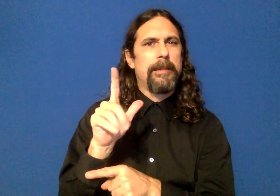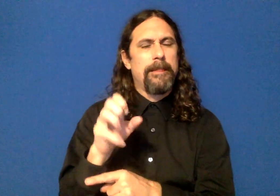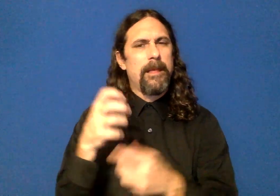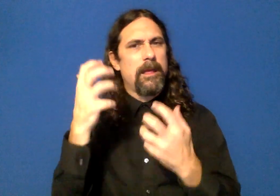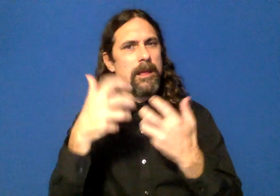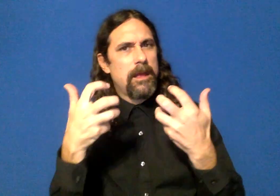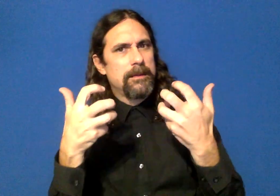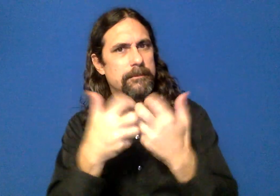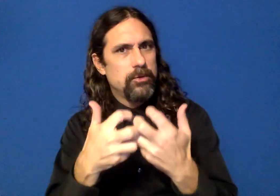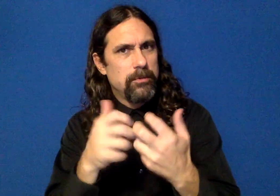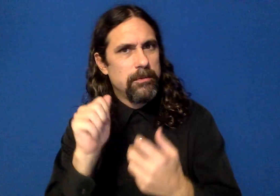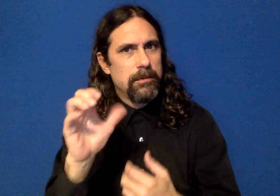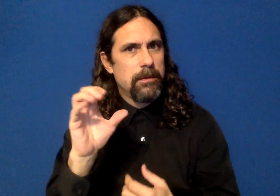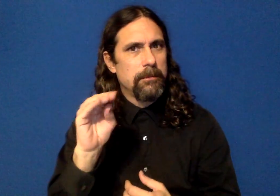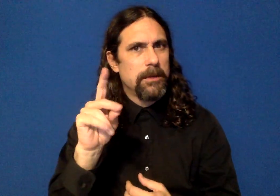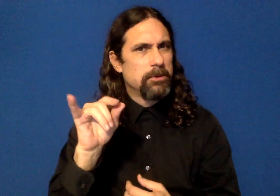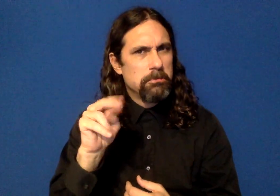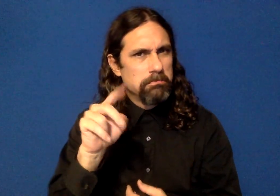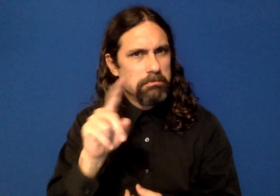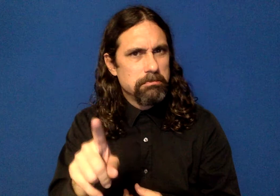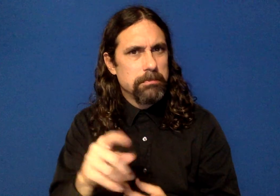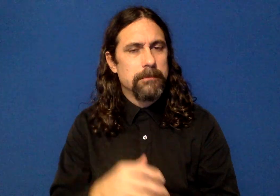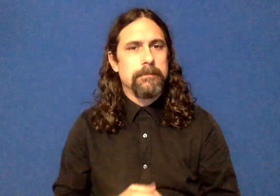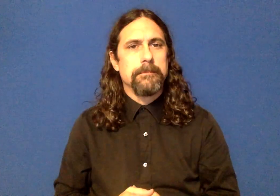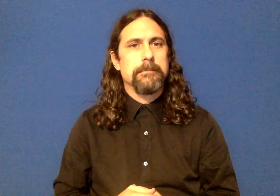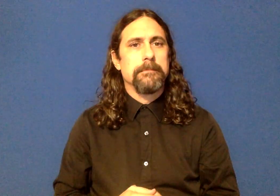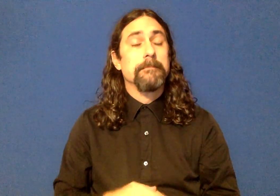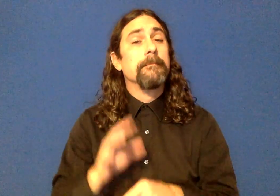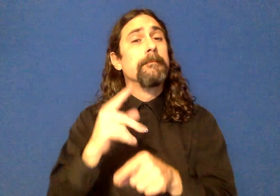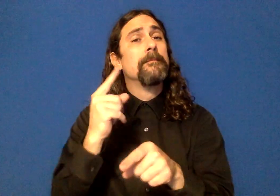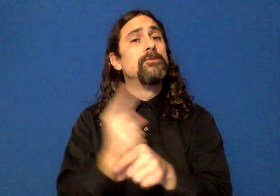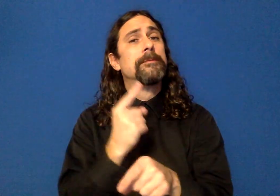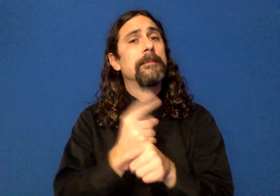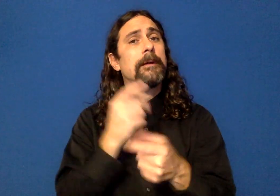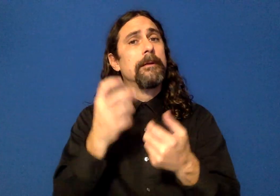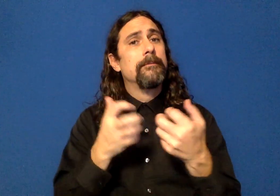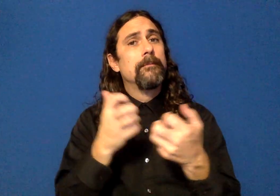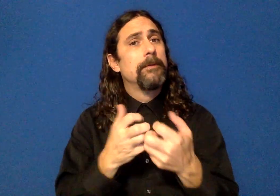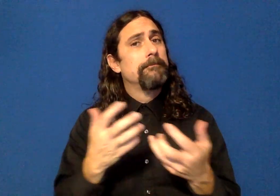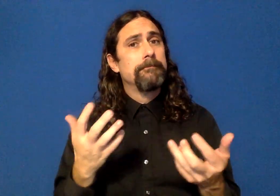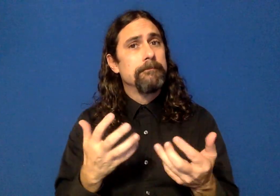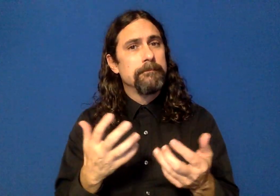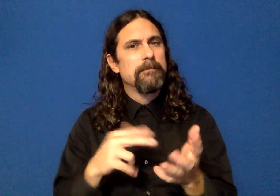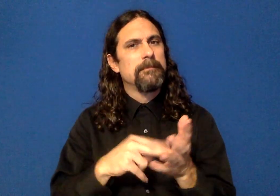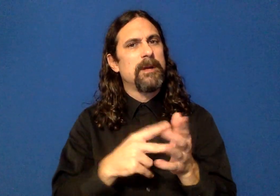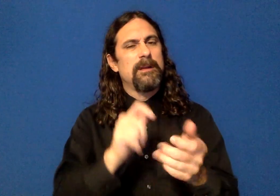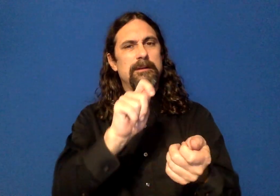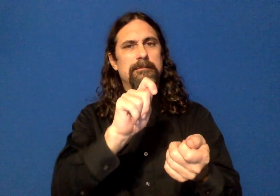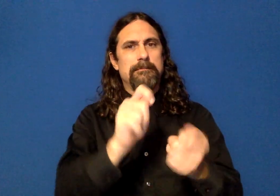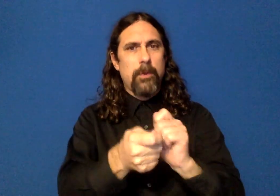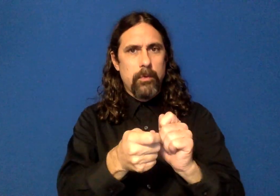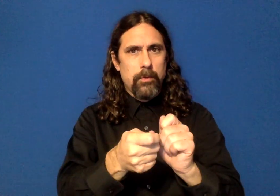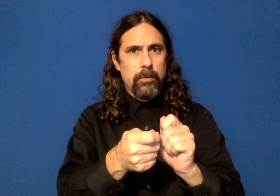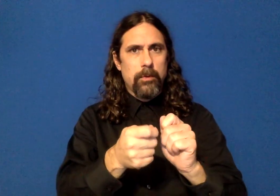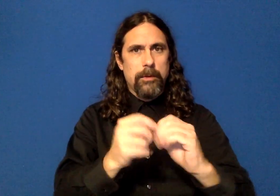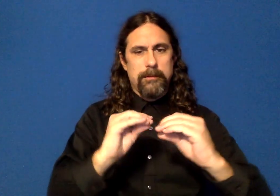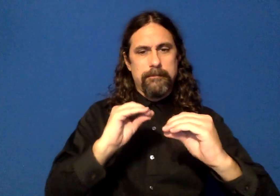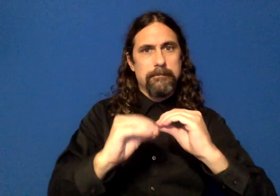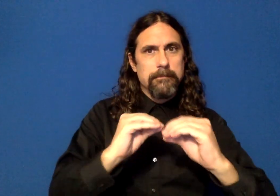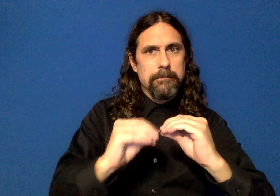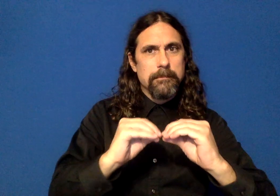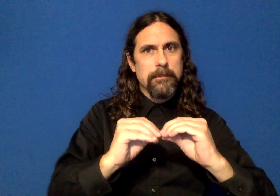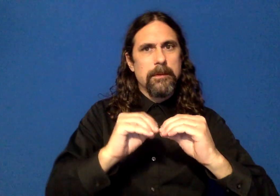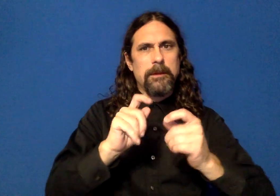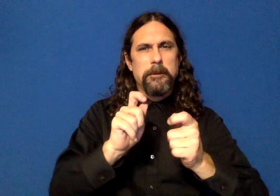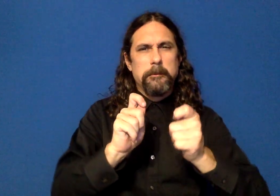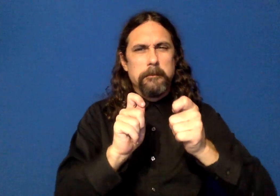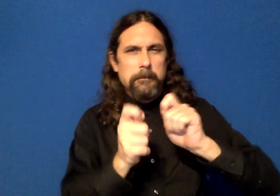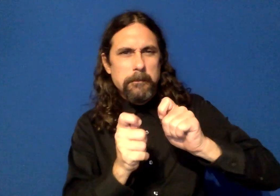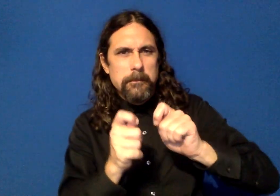adaptation, or modification to a policy, program, service, workplace, or home which will